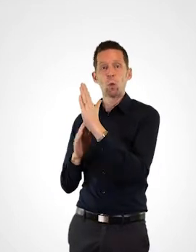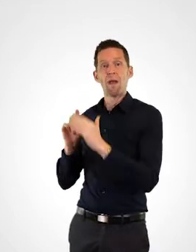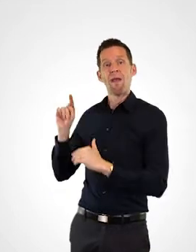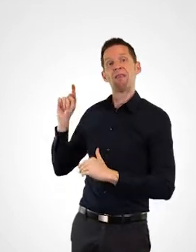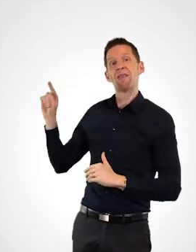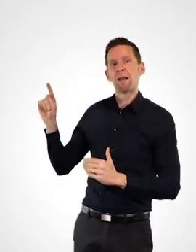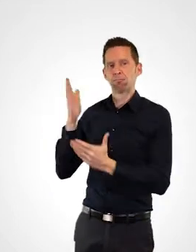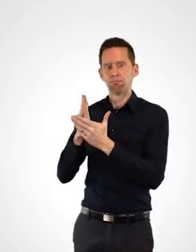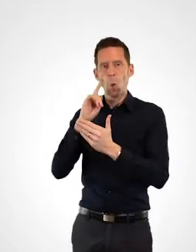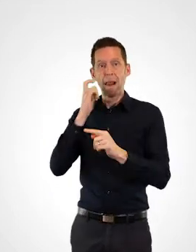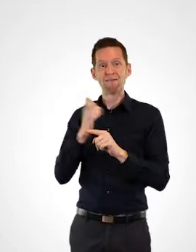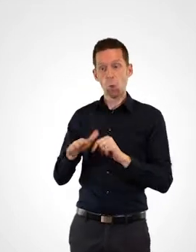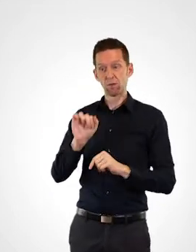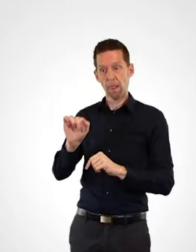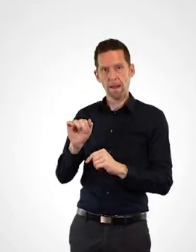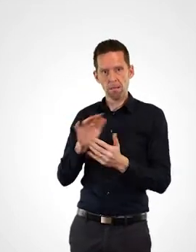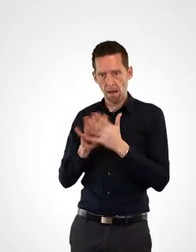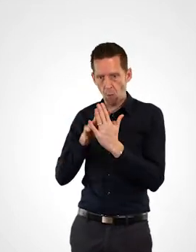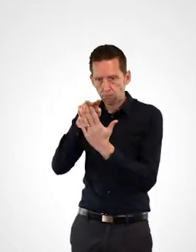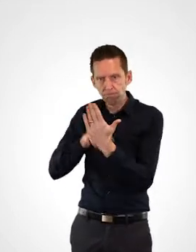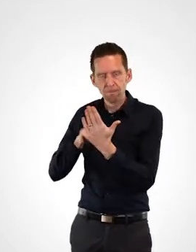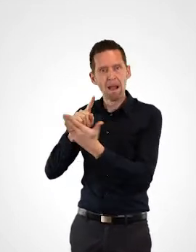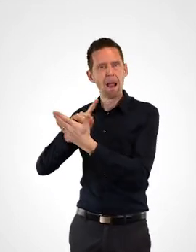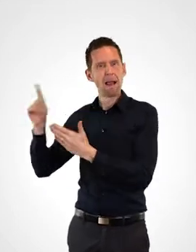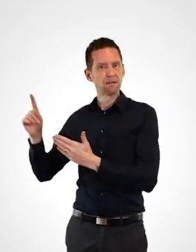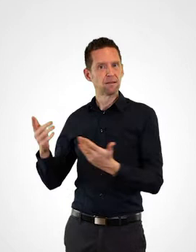that is definitely going to influence their reading later on.